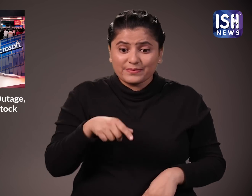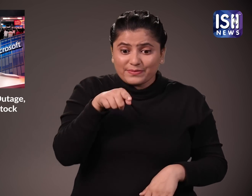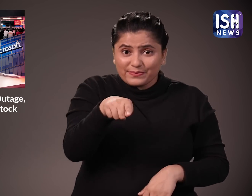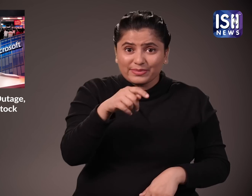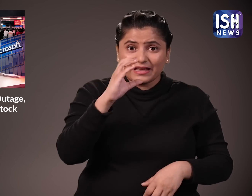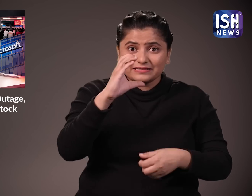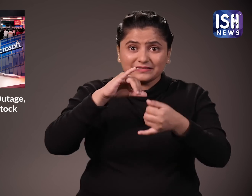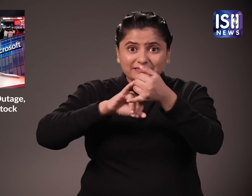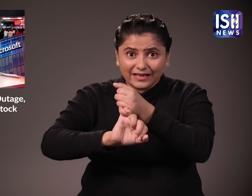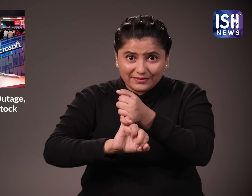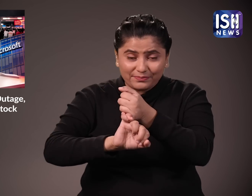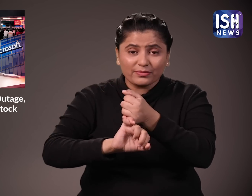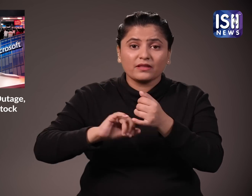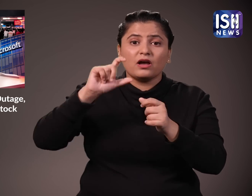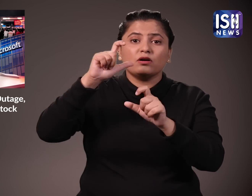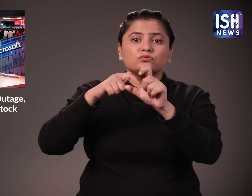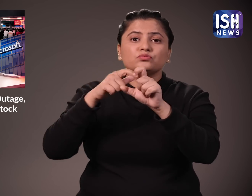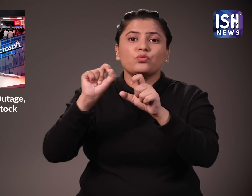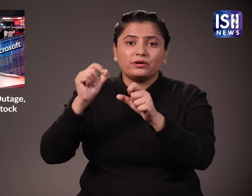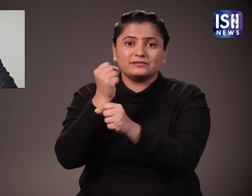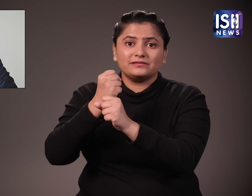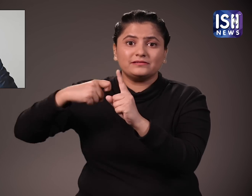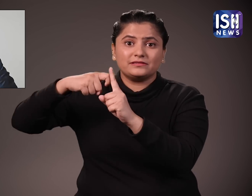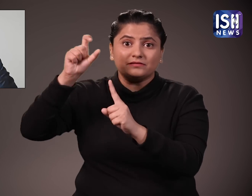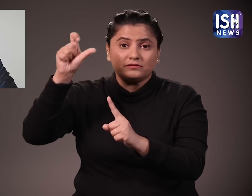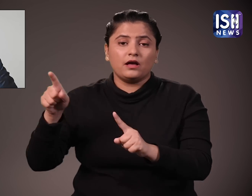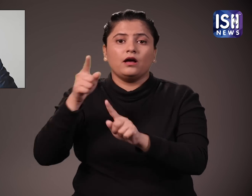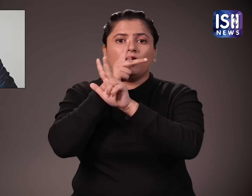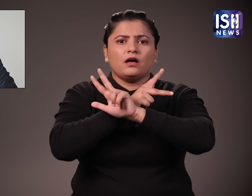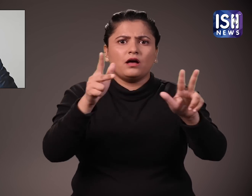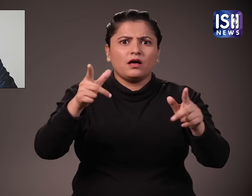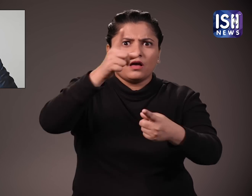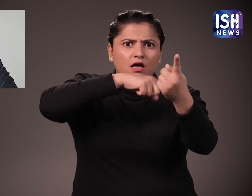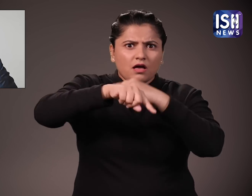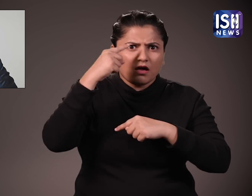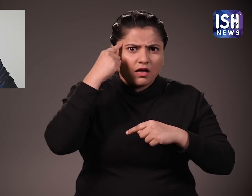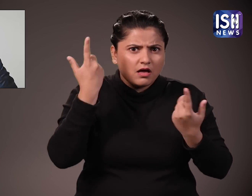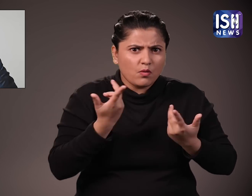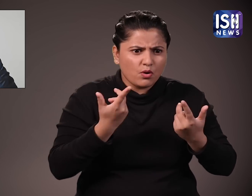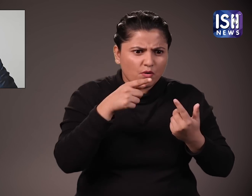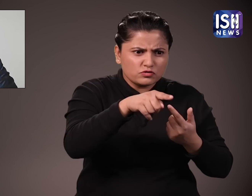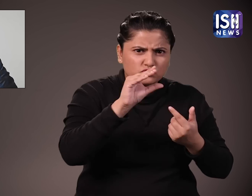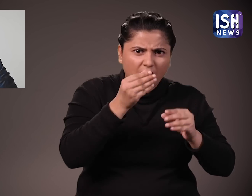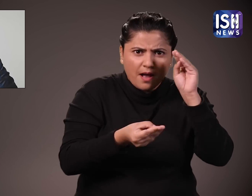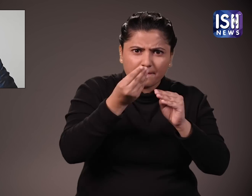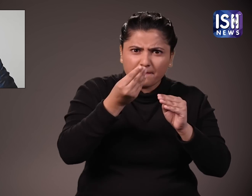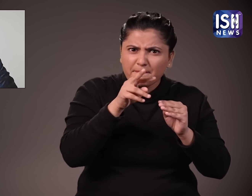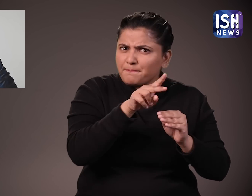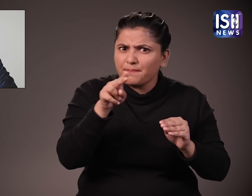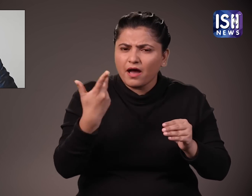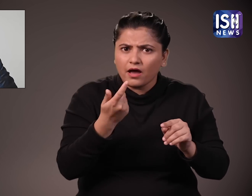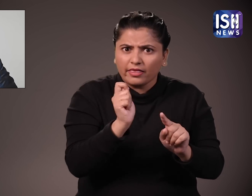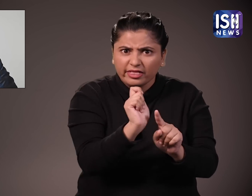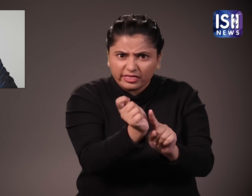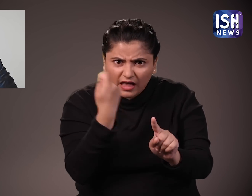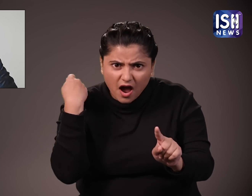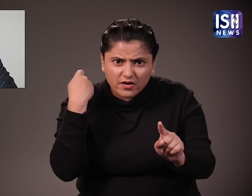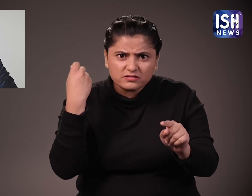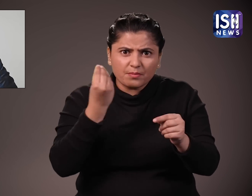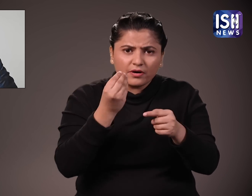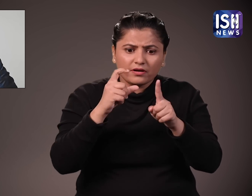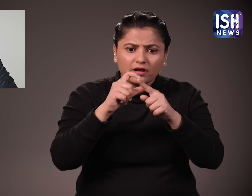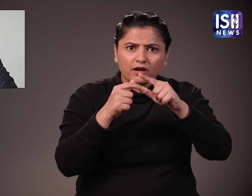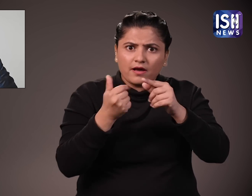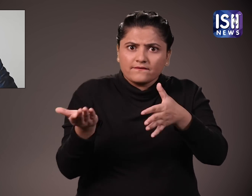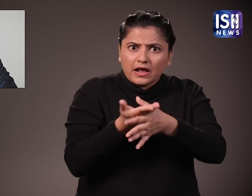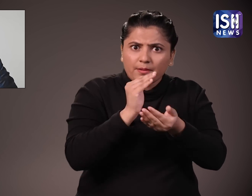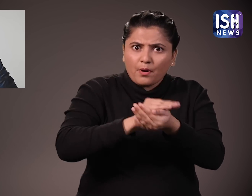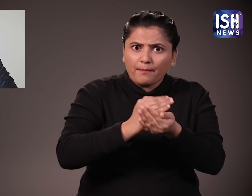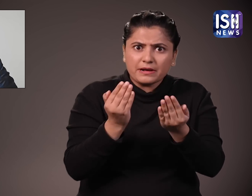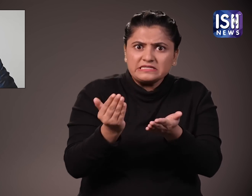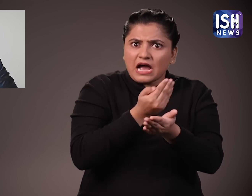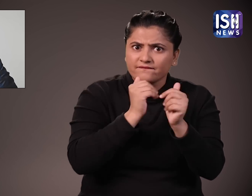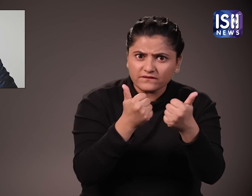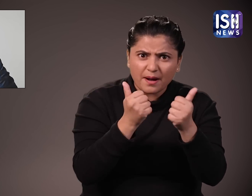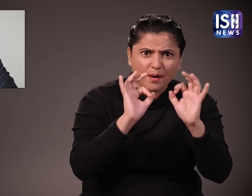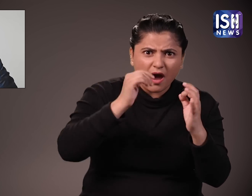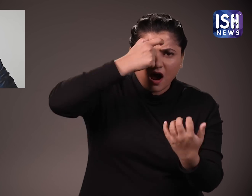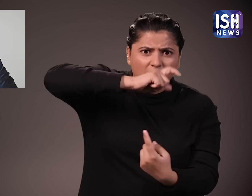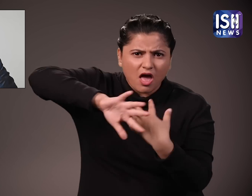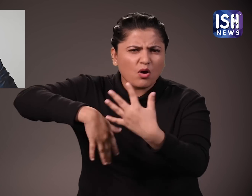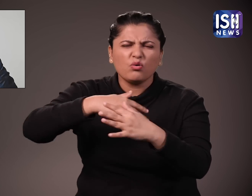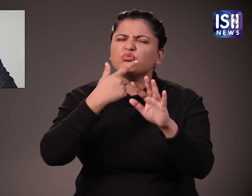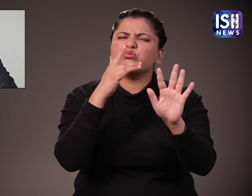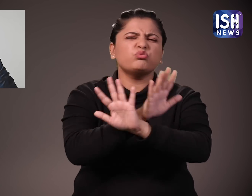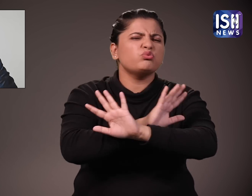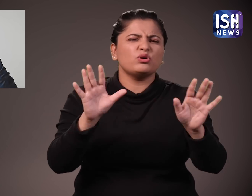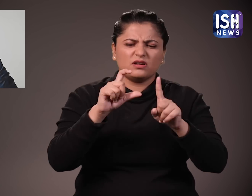CrowdStrike CEO, George Kurtz assured that the outage was not a security breach.